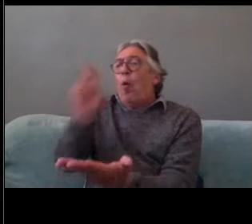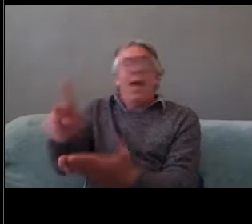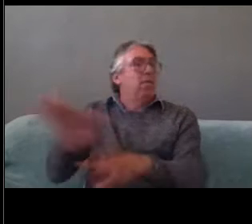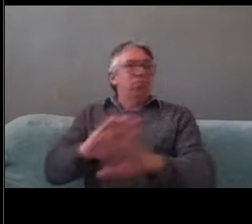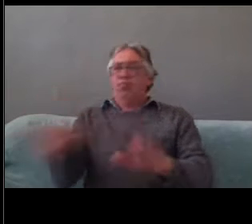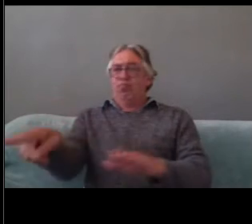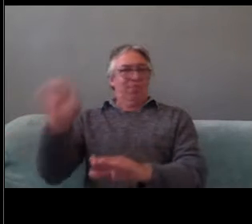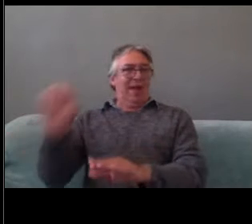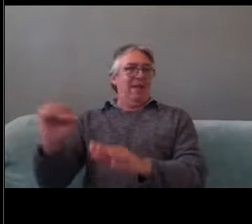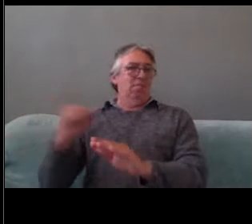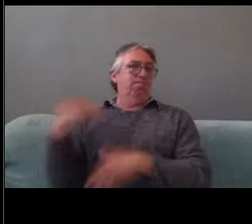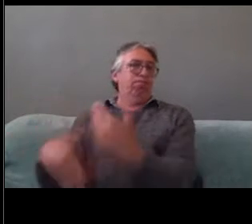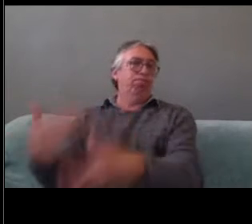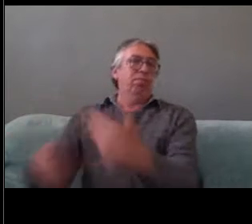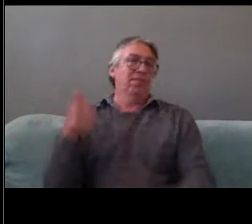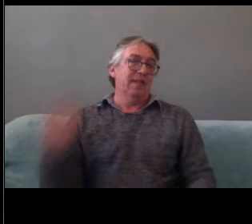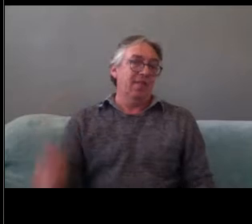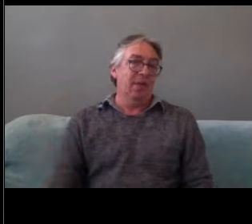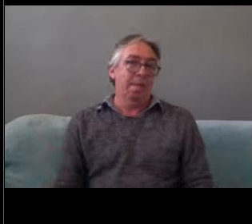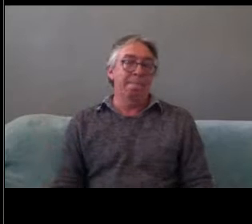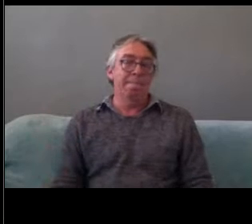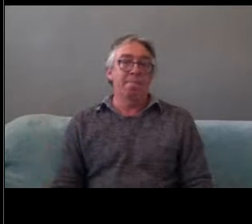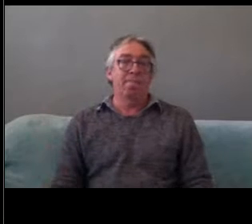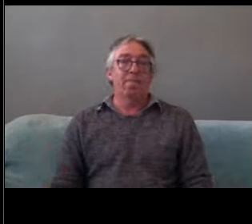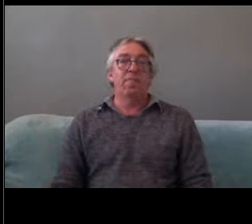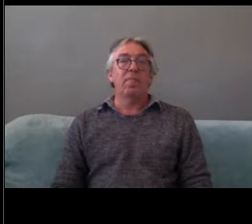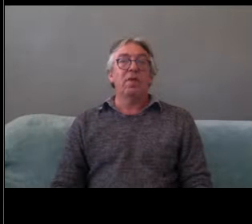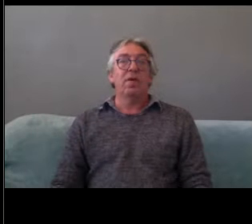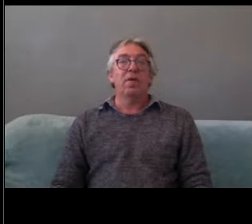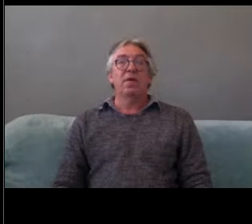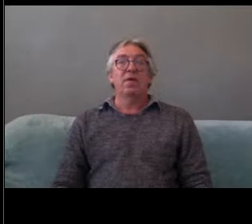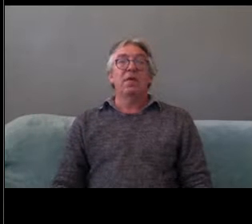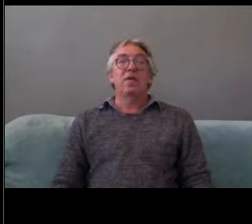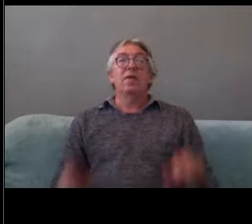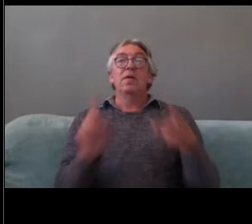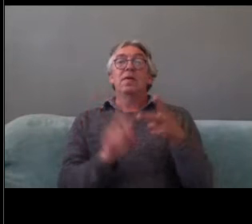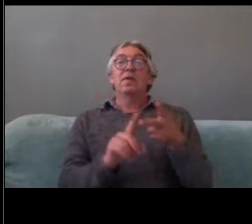The eligible costs are available as of 1st February 2020